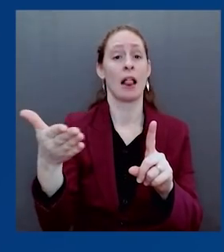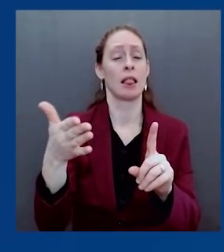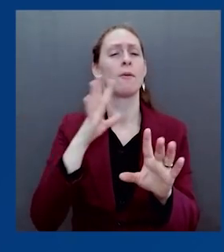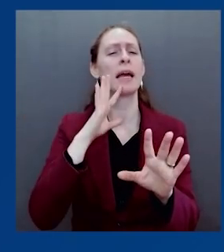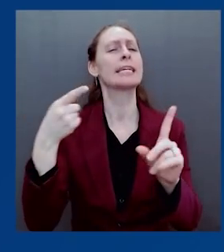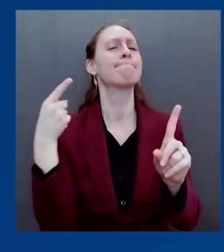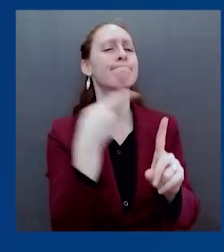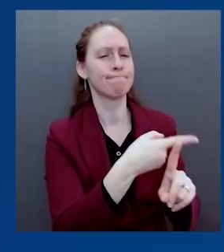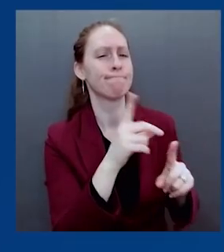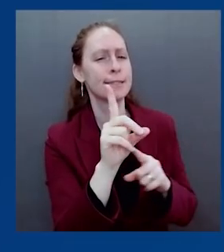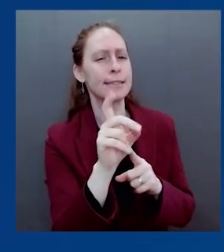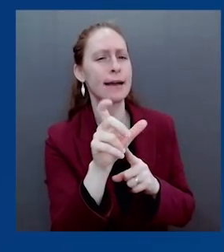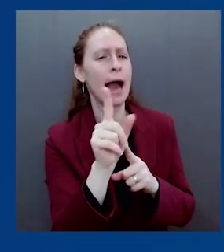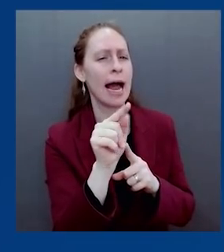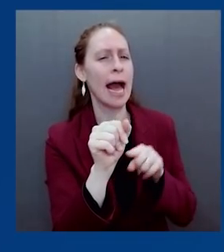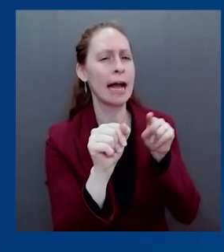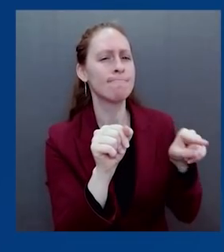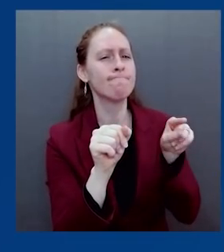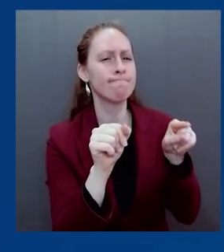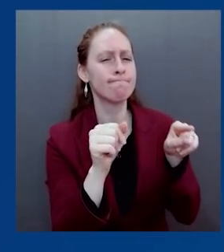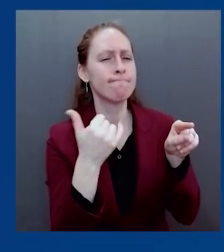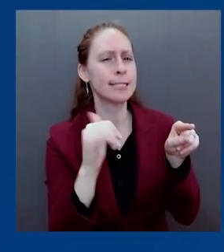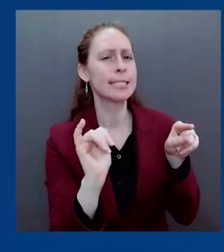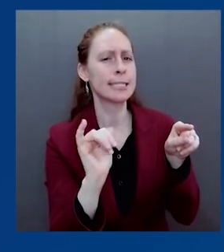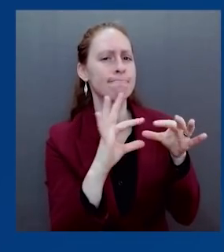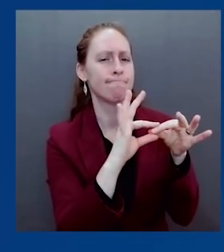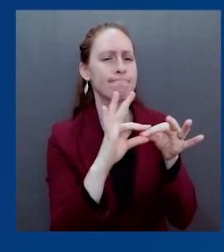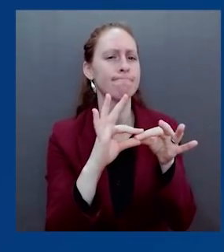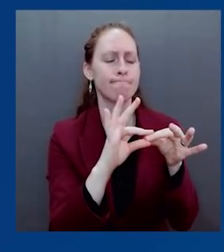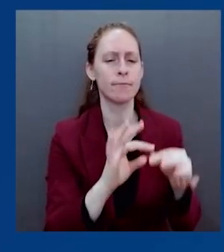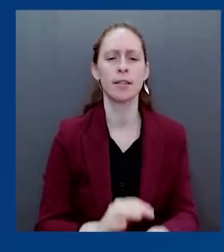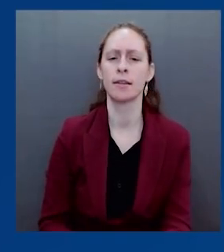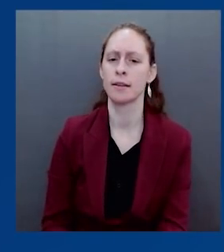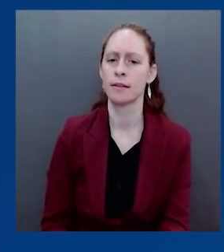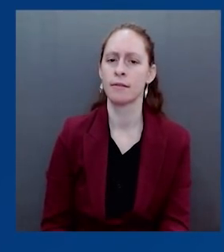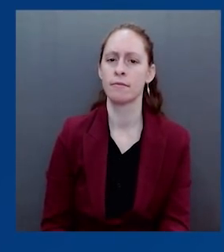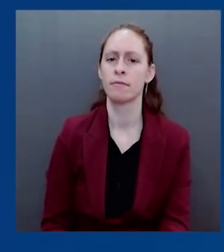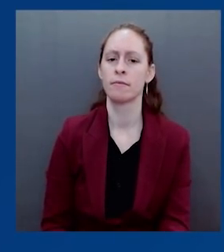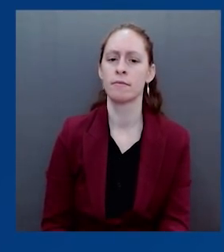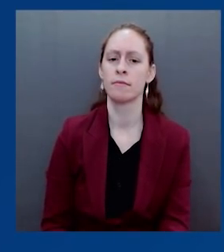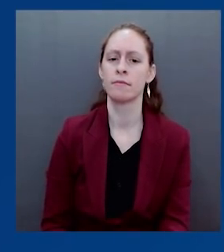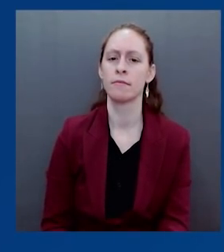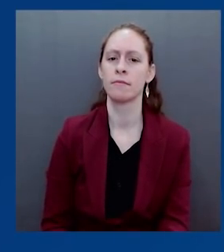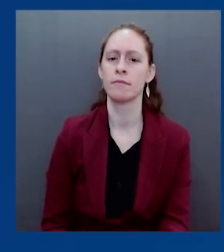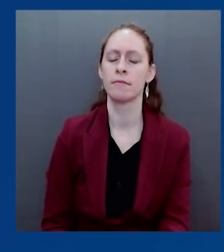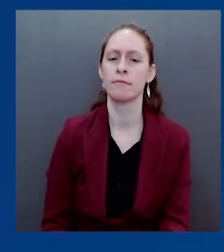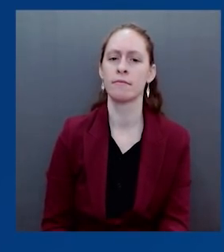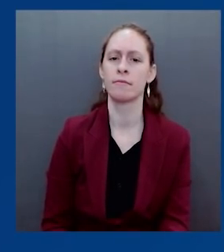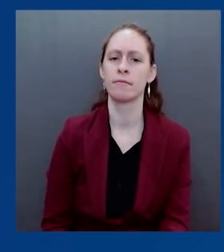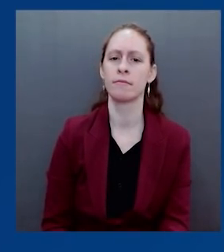We have seen, as you noted, that death rates are down from Omicron of about 91 percent.